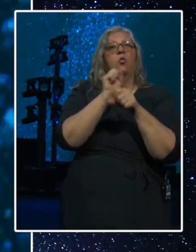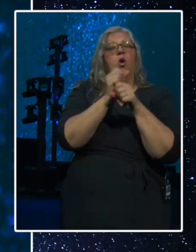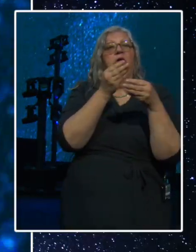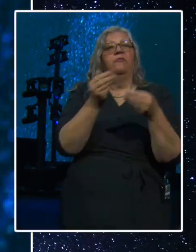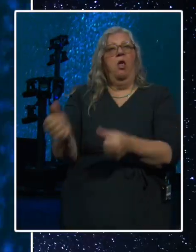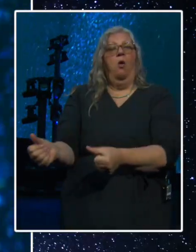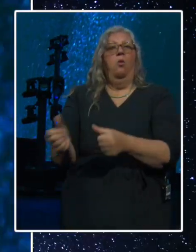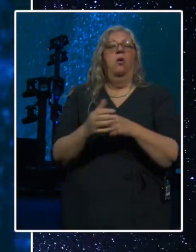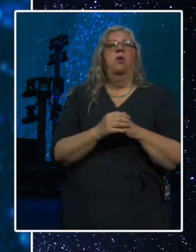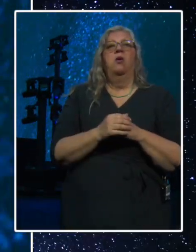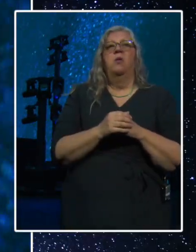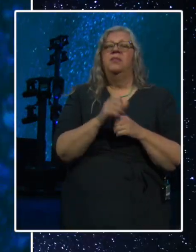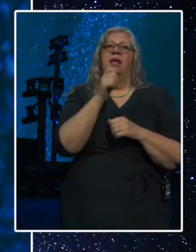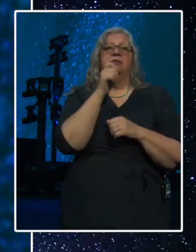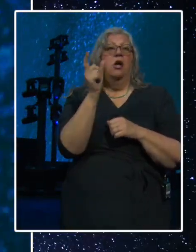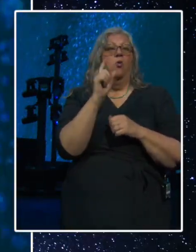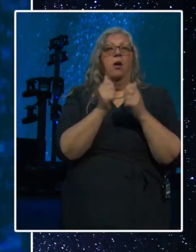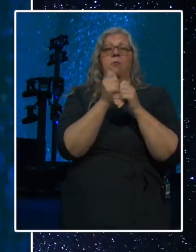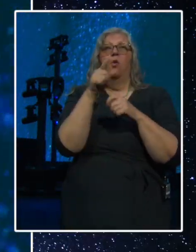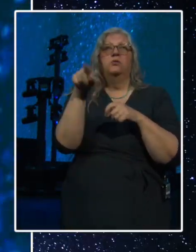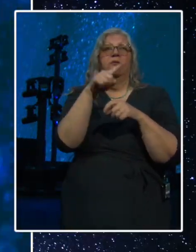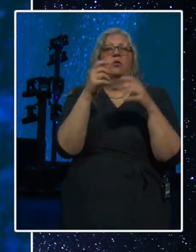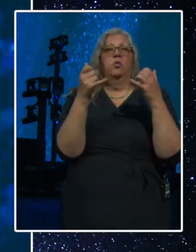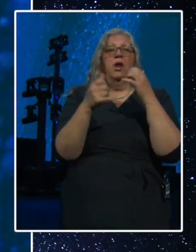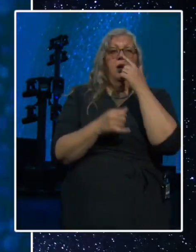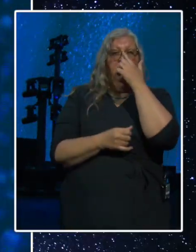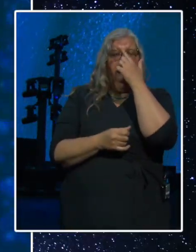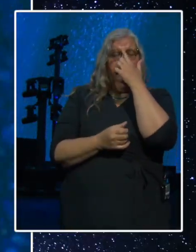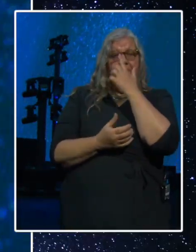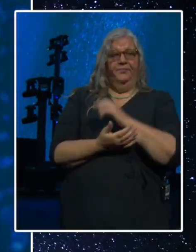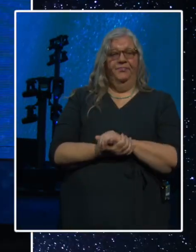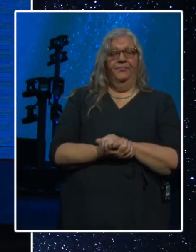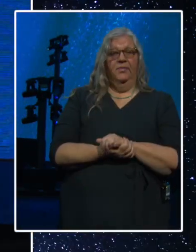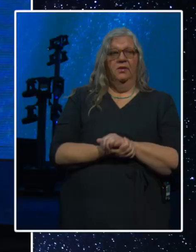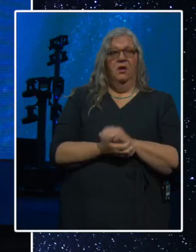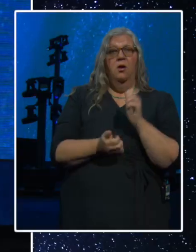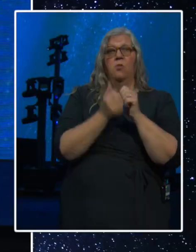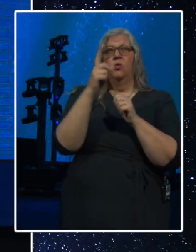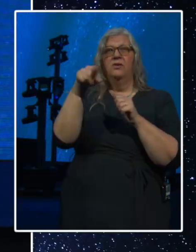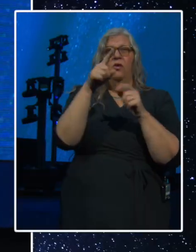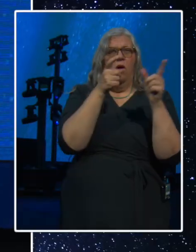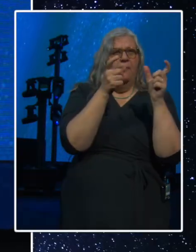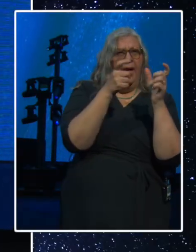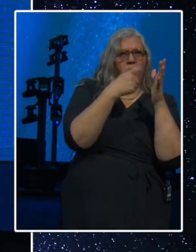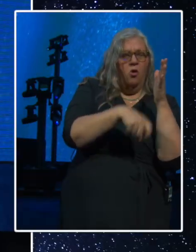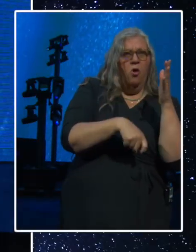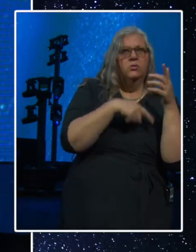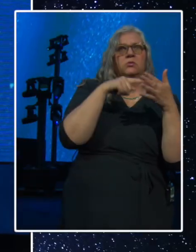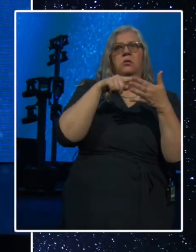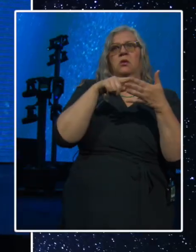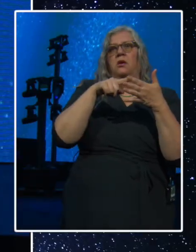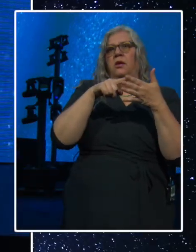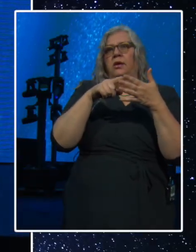But that's not where most of you are today. You are managing costs, you are chasing alerts,